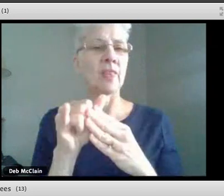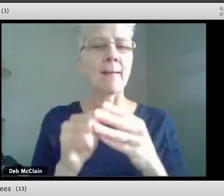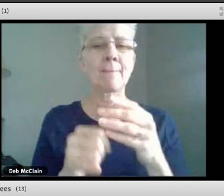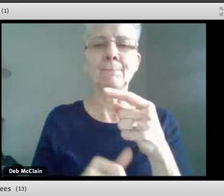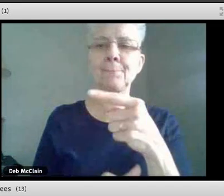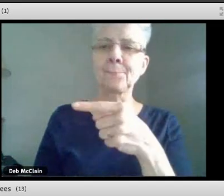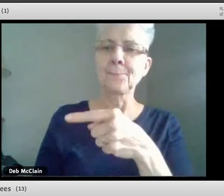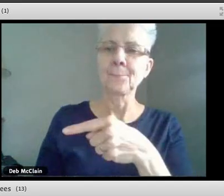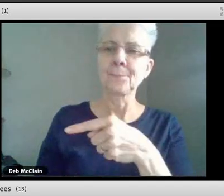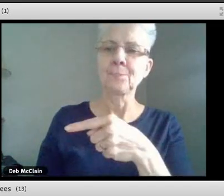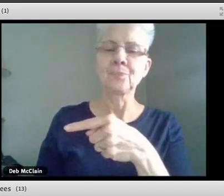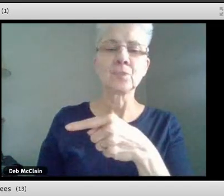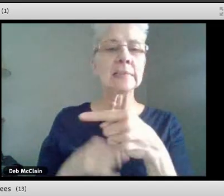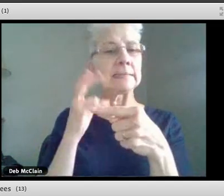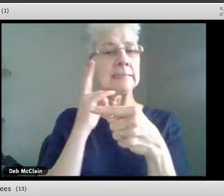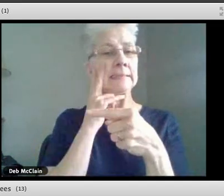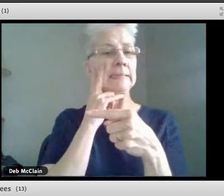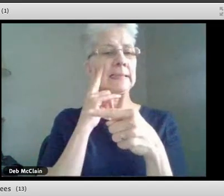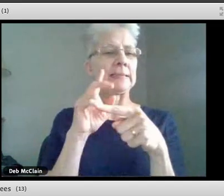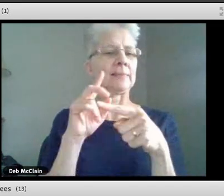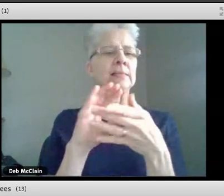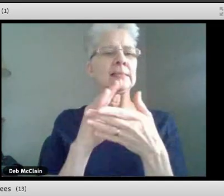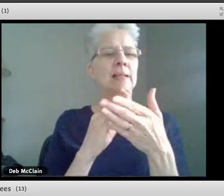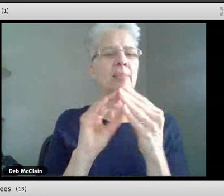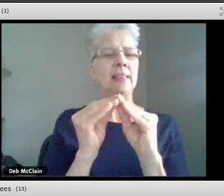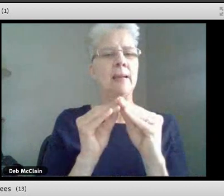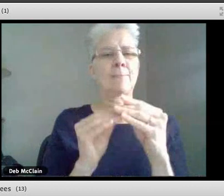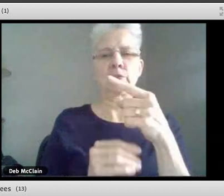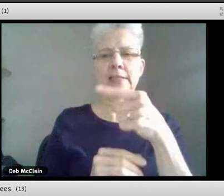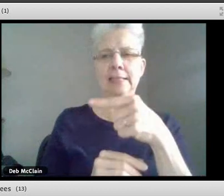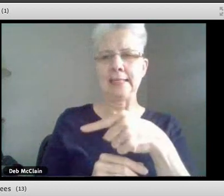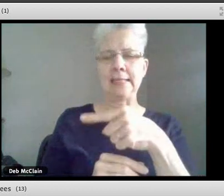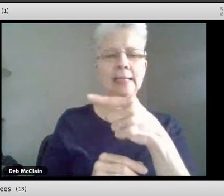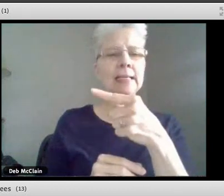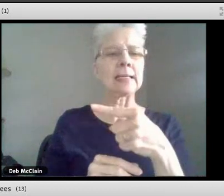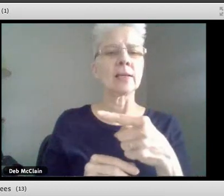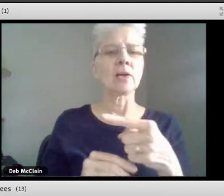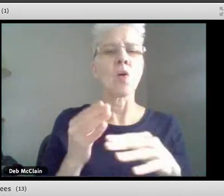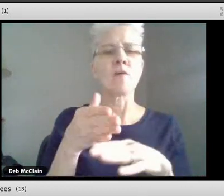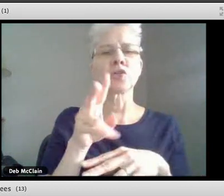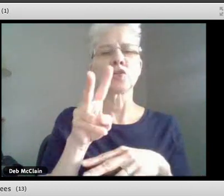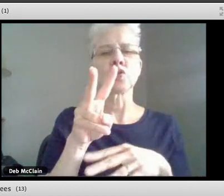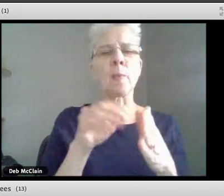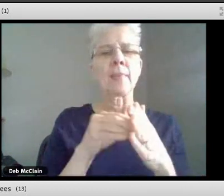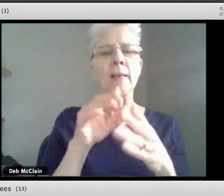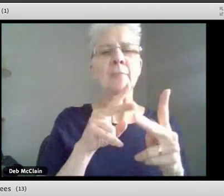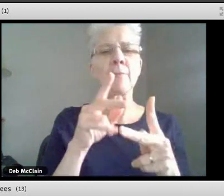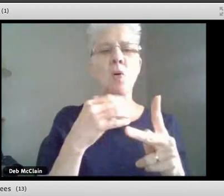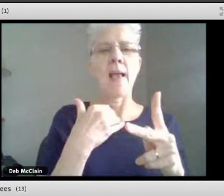you can see kind of some of the numbers here, so, you know, over 2 million people have a disability in Florida,